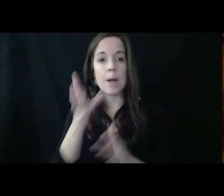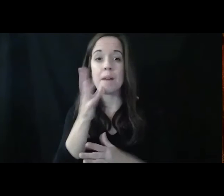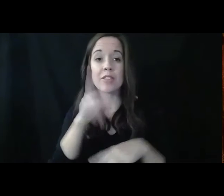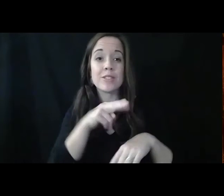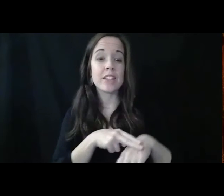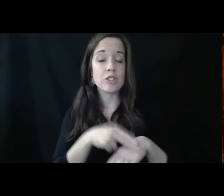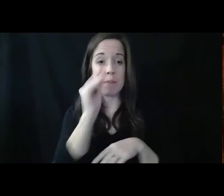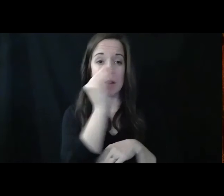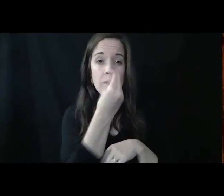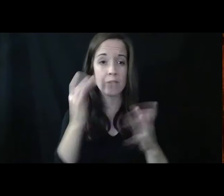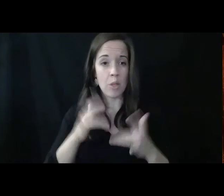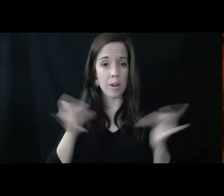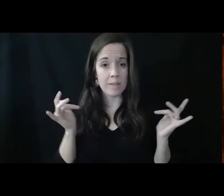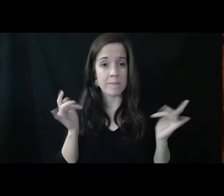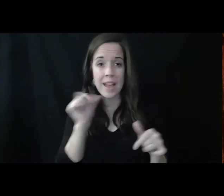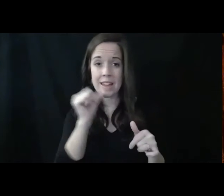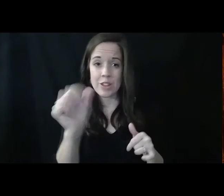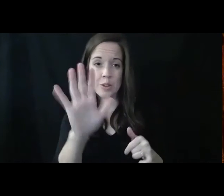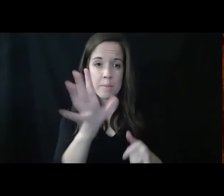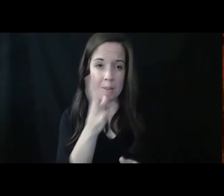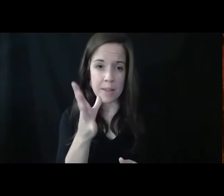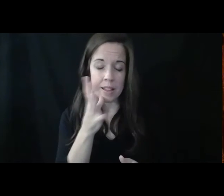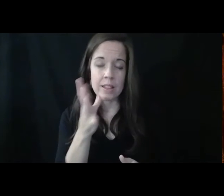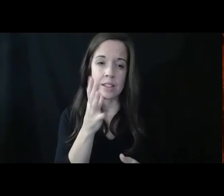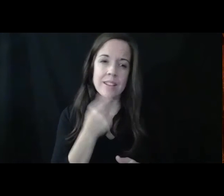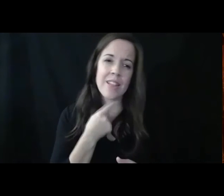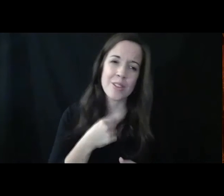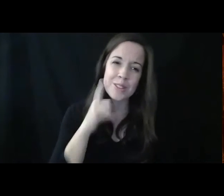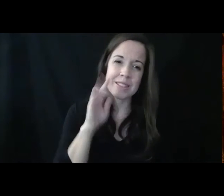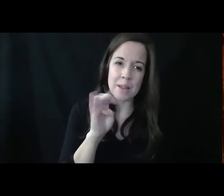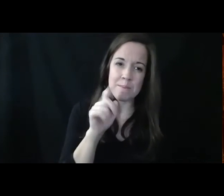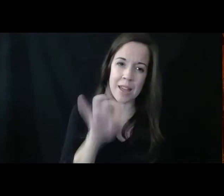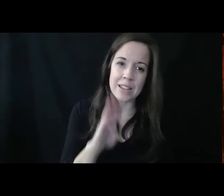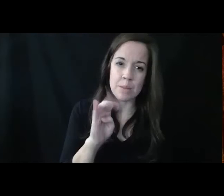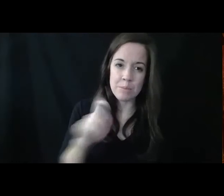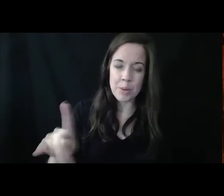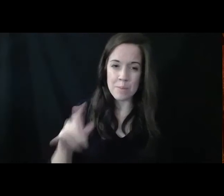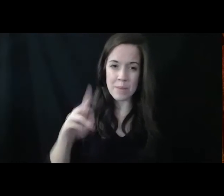but I ain’t your mama // I thirst like Betty Boop at peek coquette // Marilyn Monroe